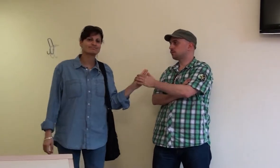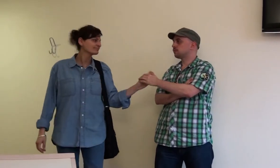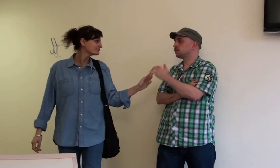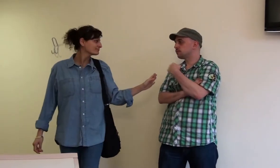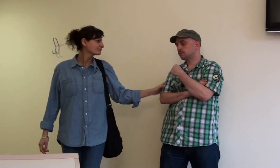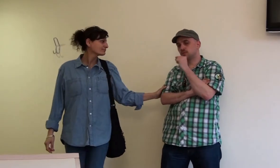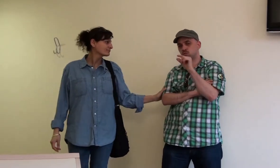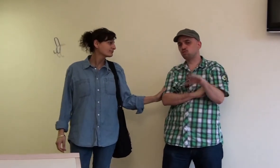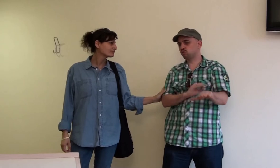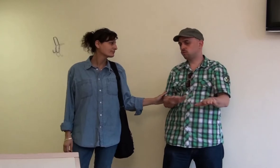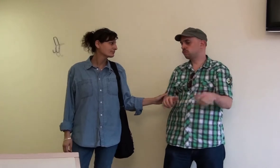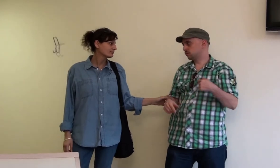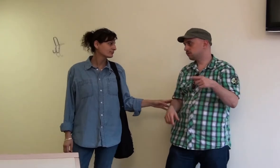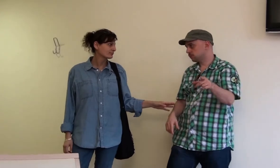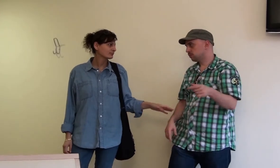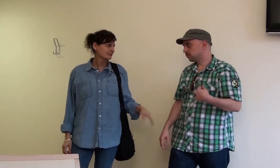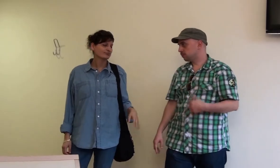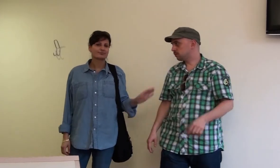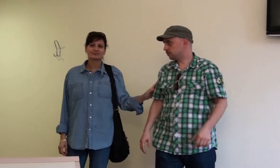OK, I will stay with dad.